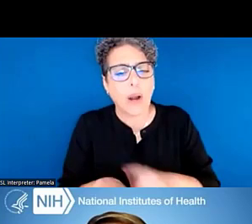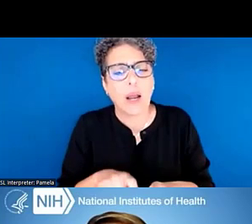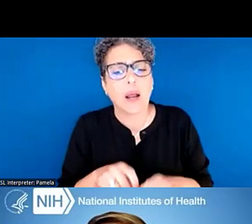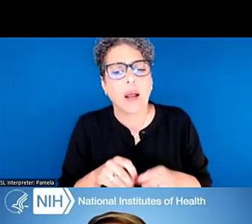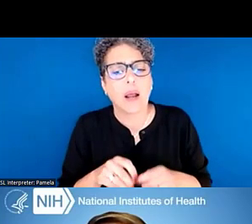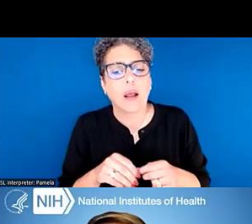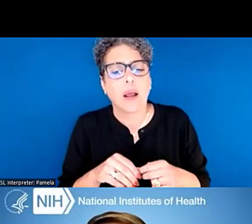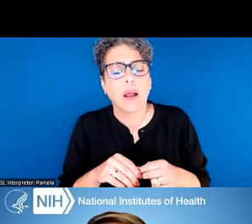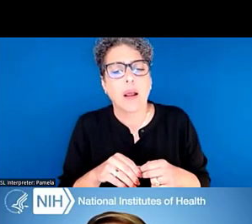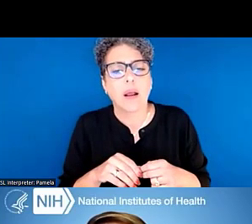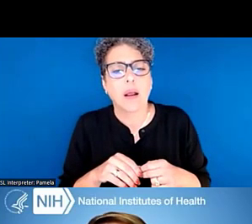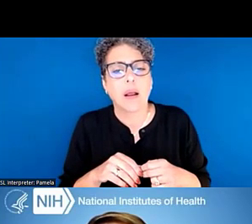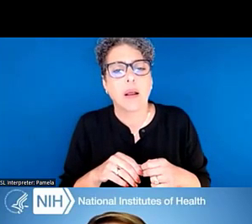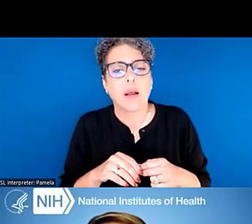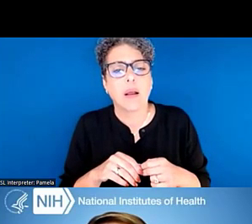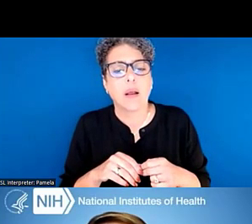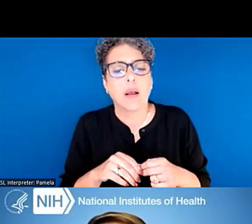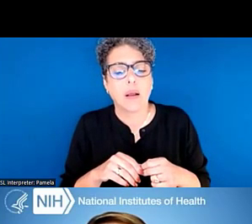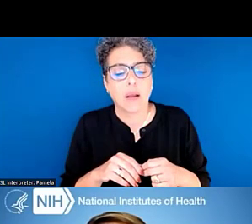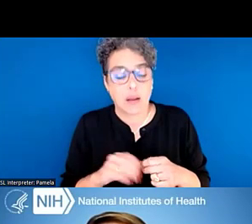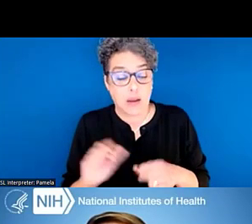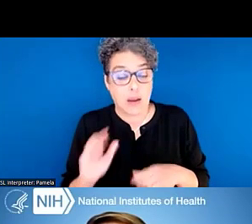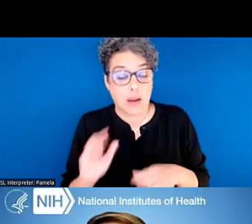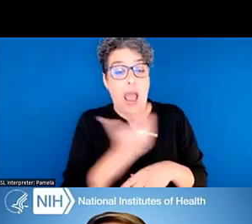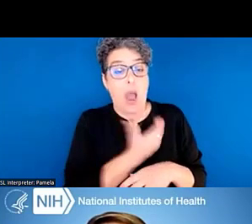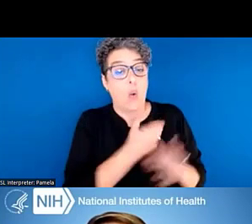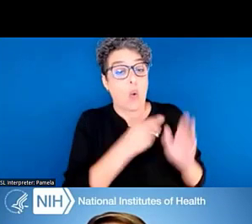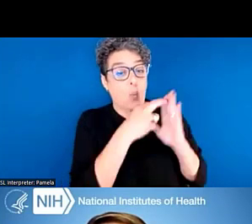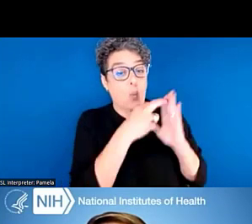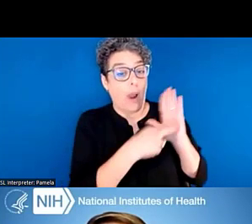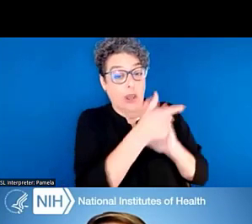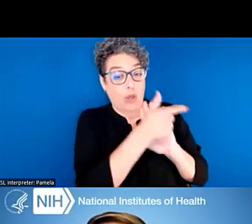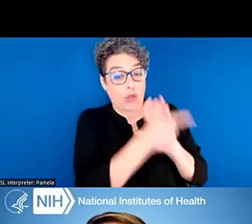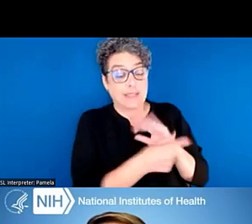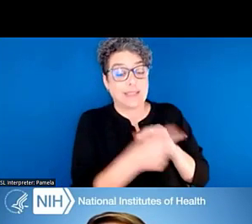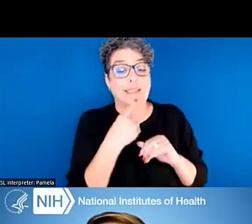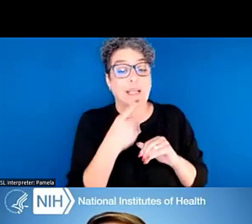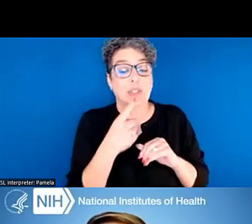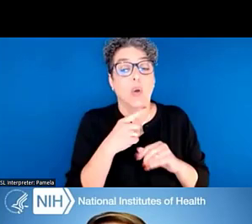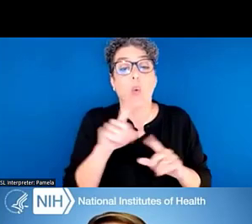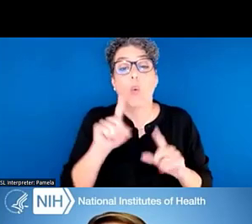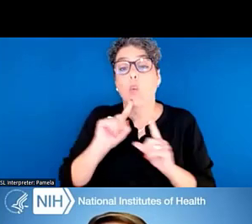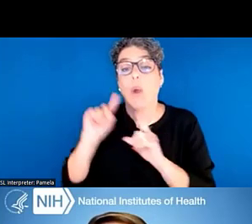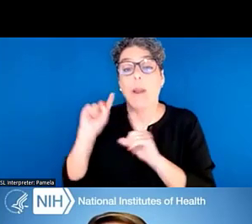Dr. Ranjini Ambalavanar: Our regulation calls for reporting any adverse event